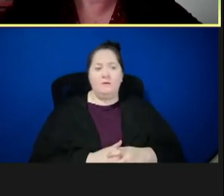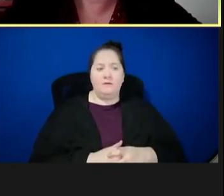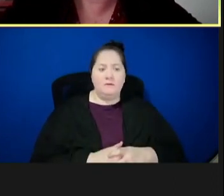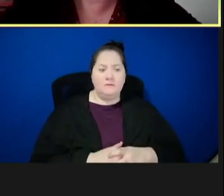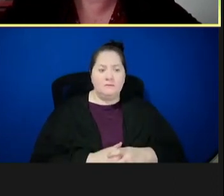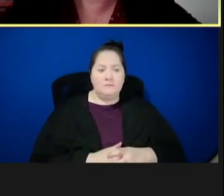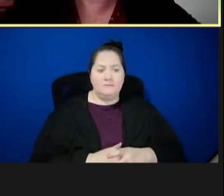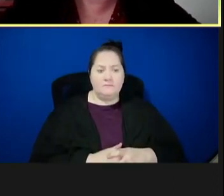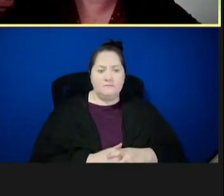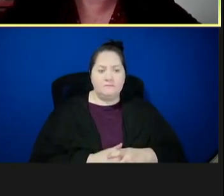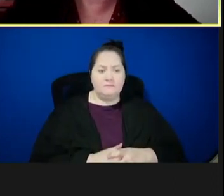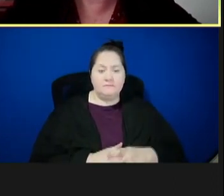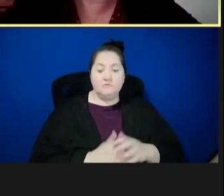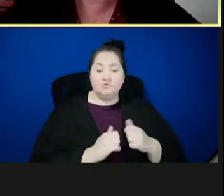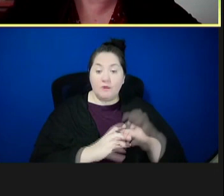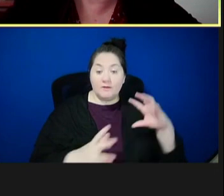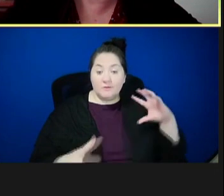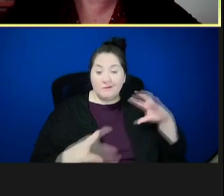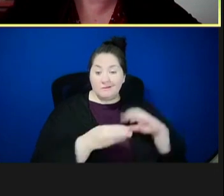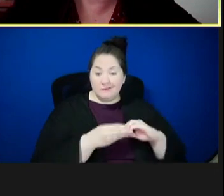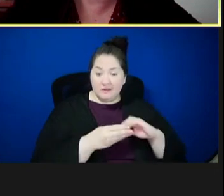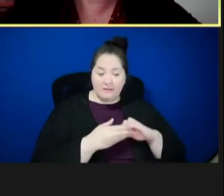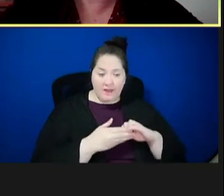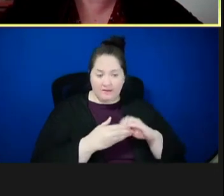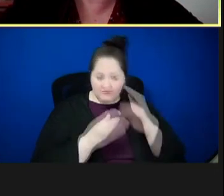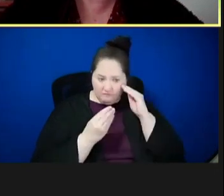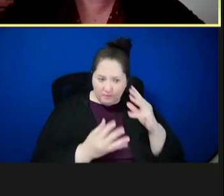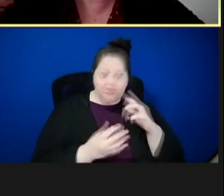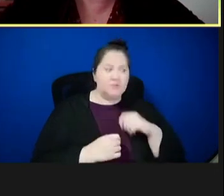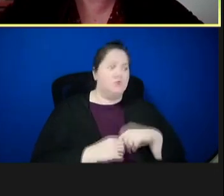and so aggregating that information for the project or for just knowing what your staff